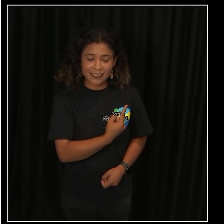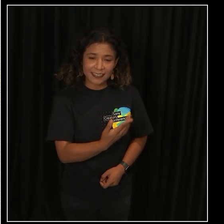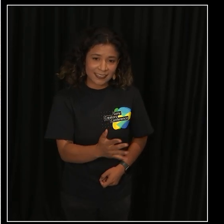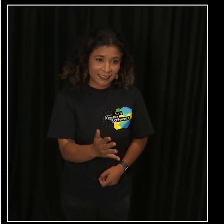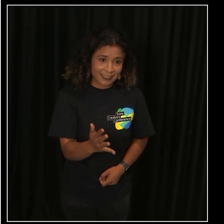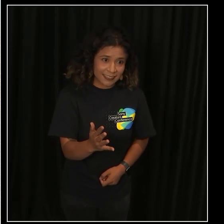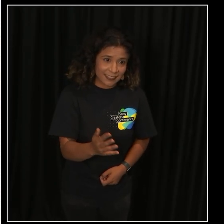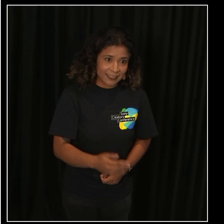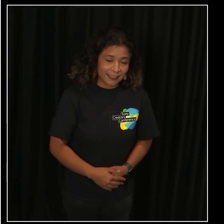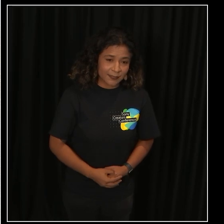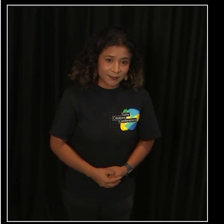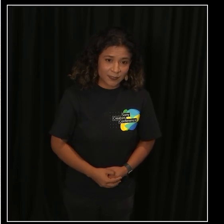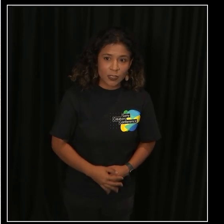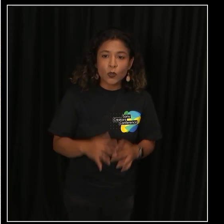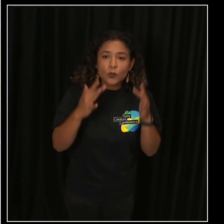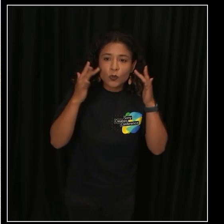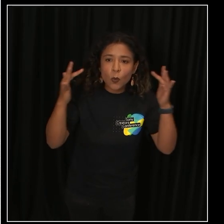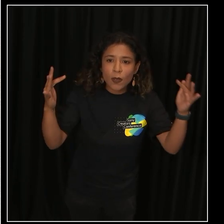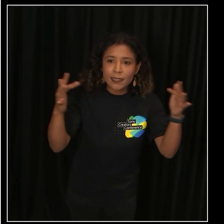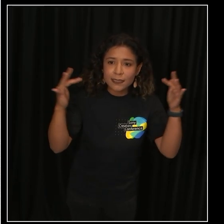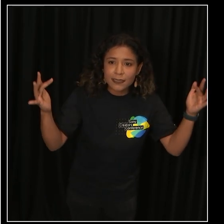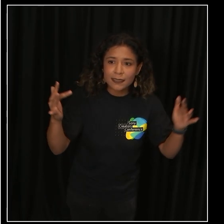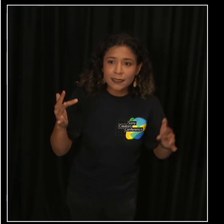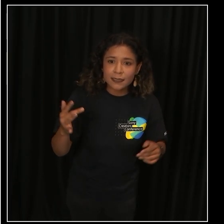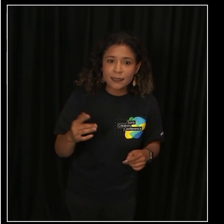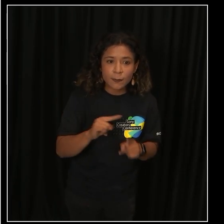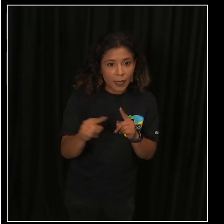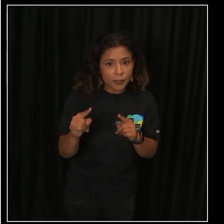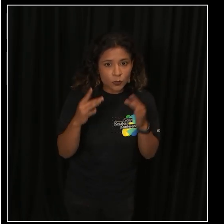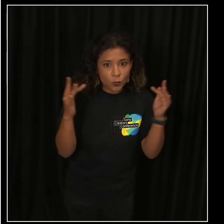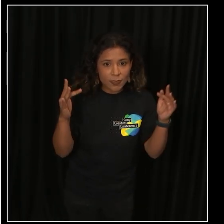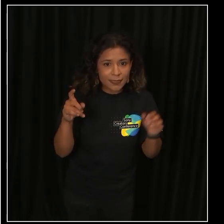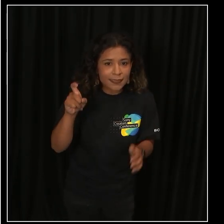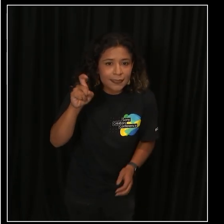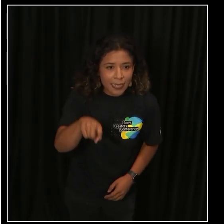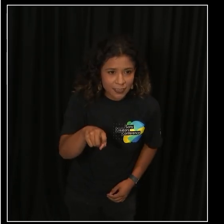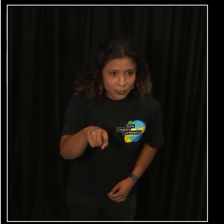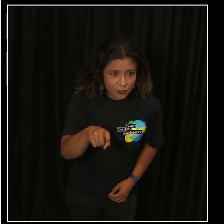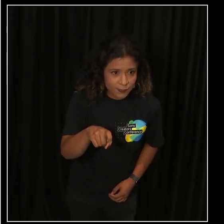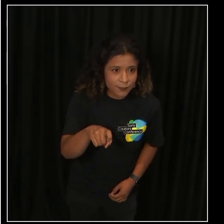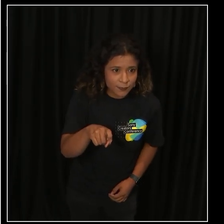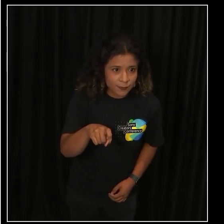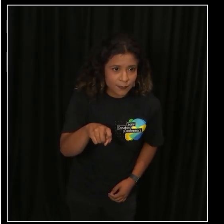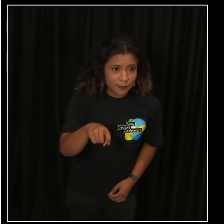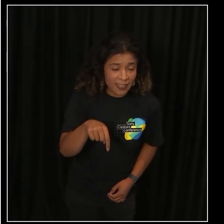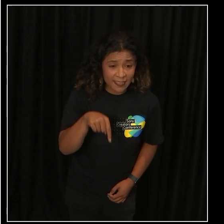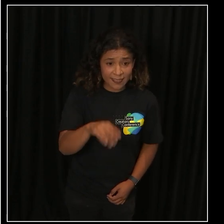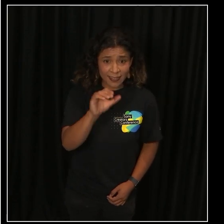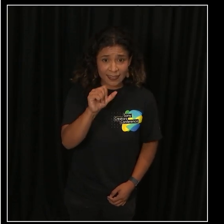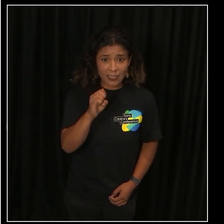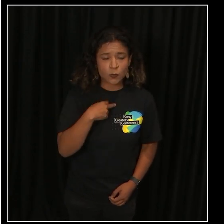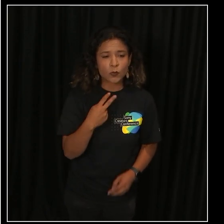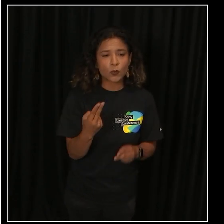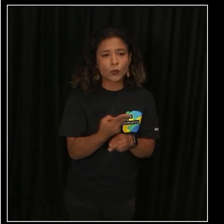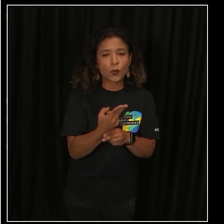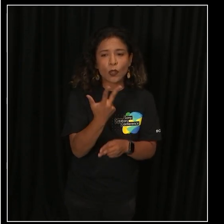Therefore the noising is necessary. In this case, we use three different de-noising filters.